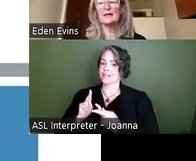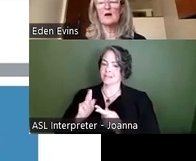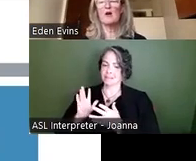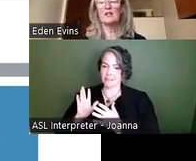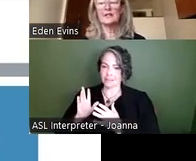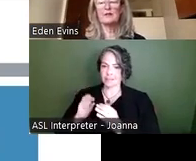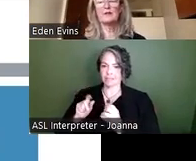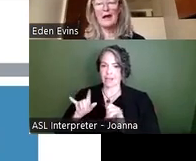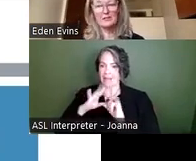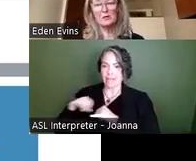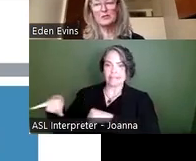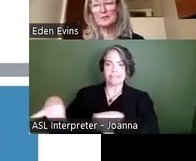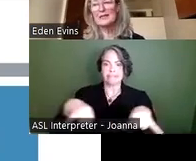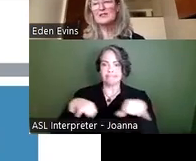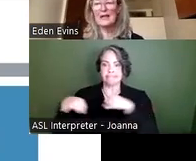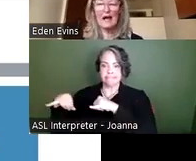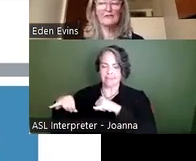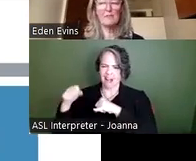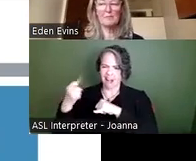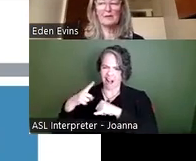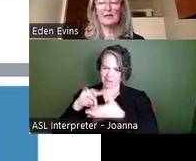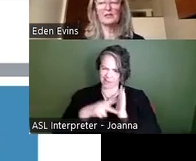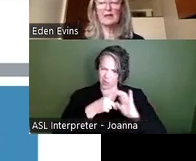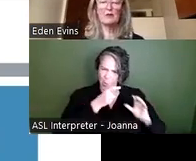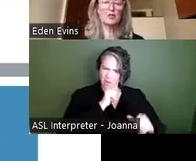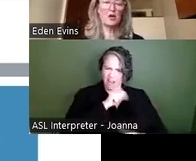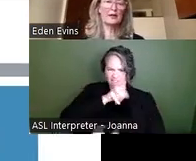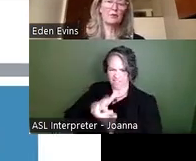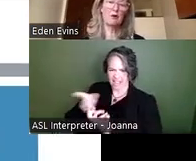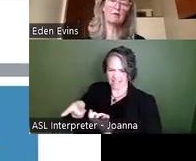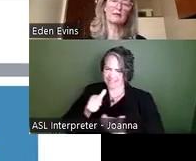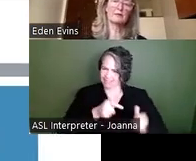that aren't generalizable to potentially half the population that we're trying to work with.